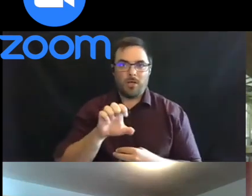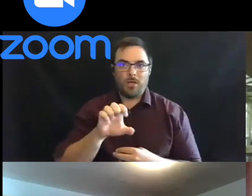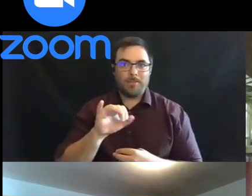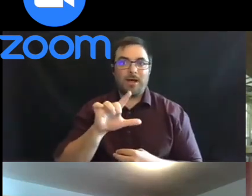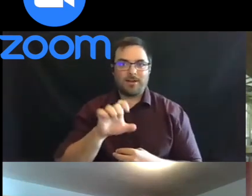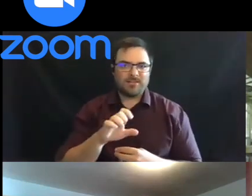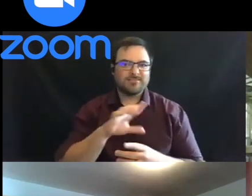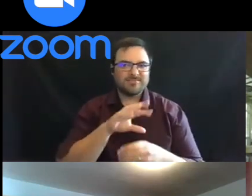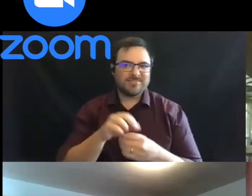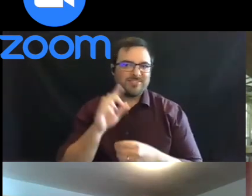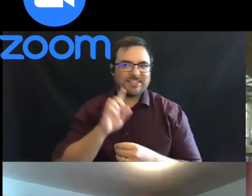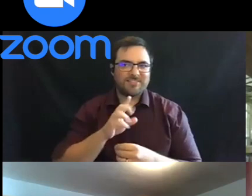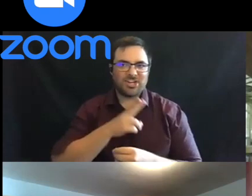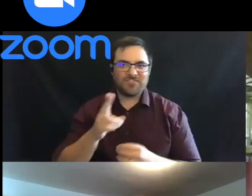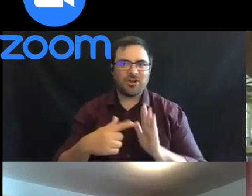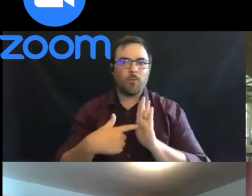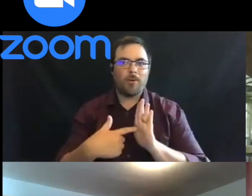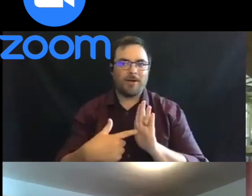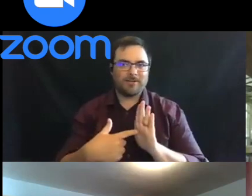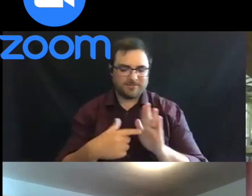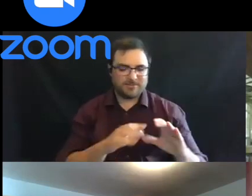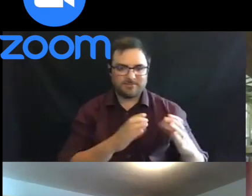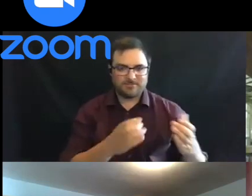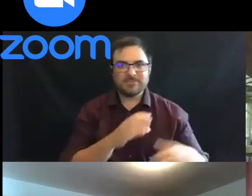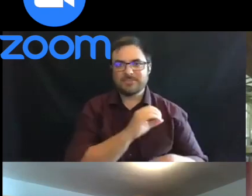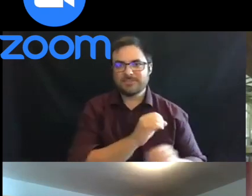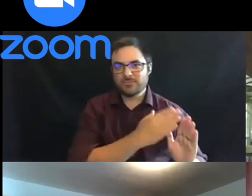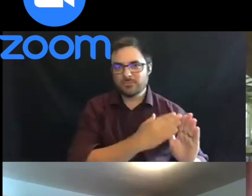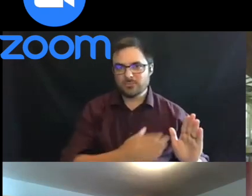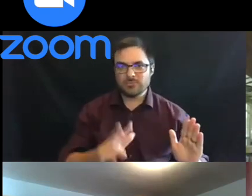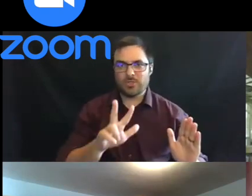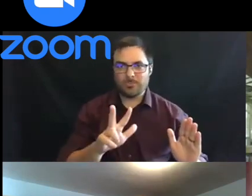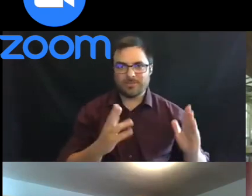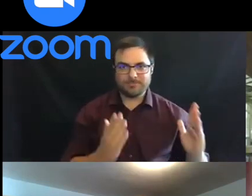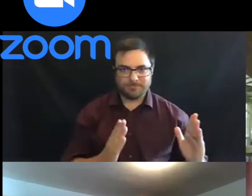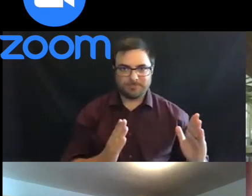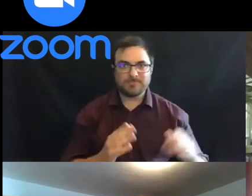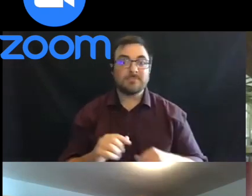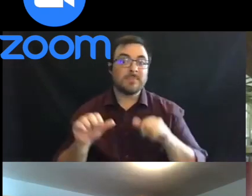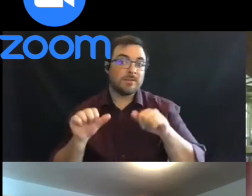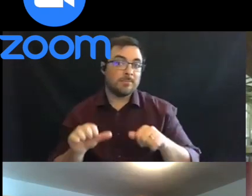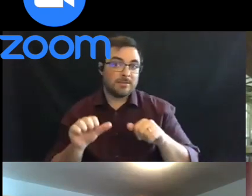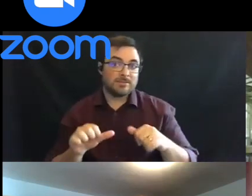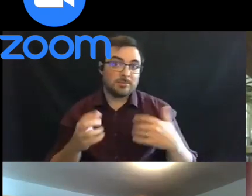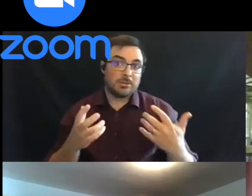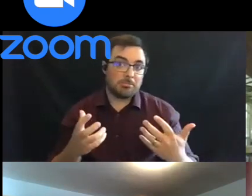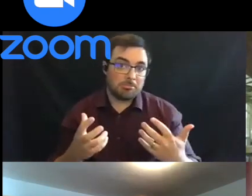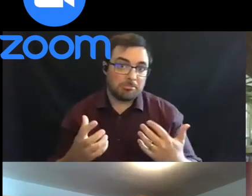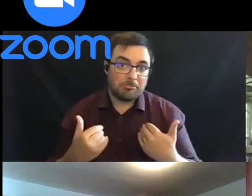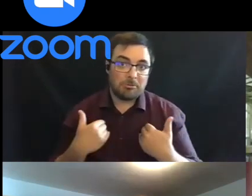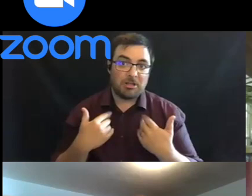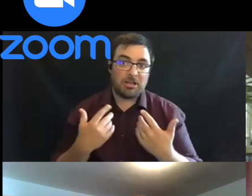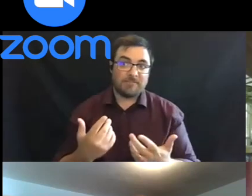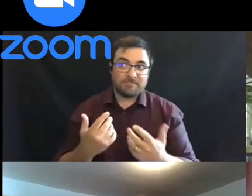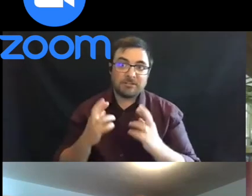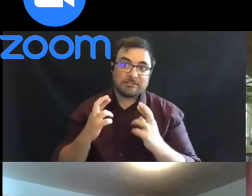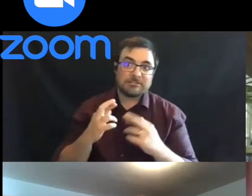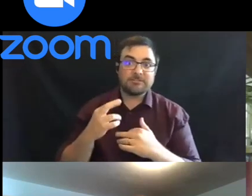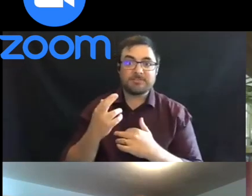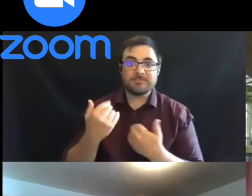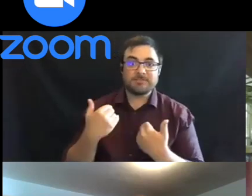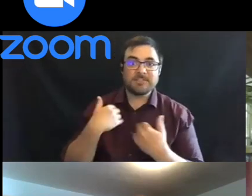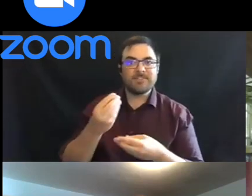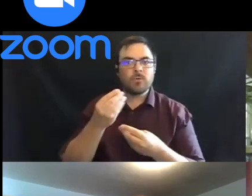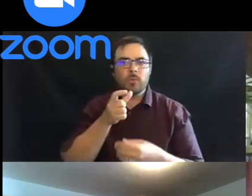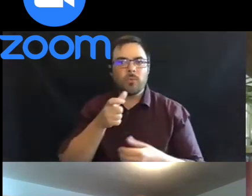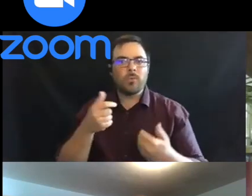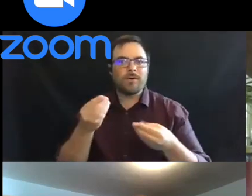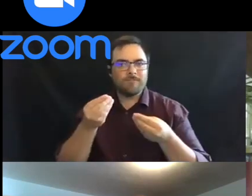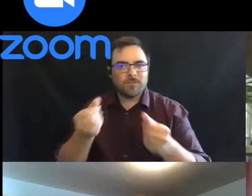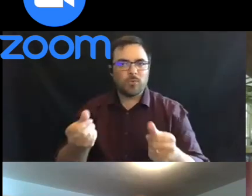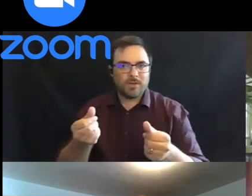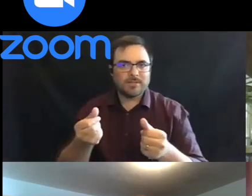program. It is possible that we will have you know fluent ASL users who are available to work